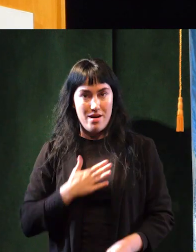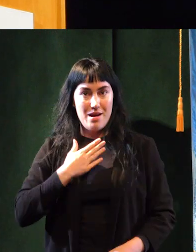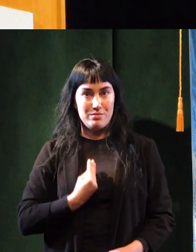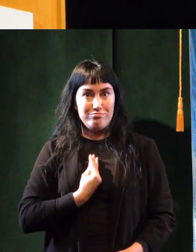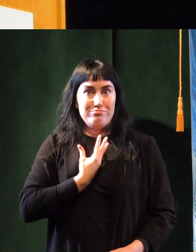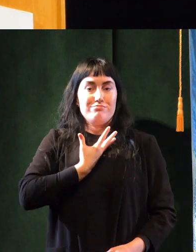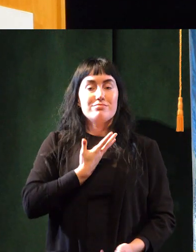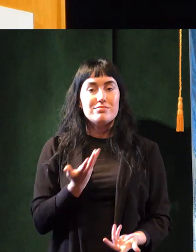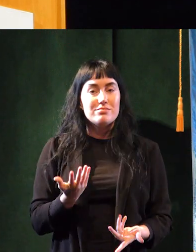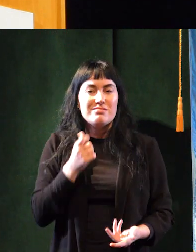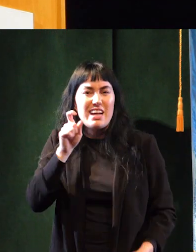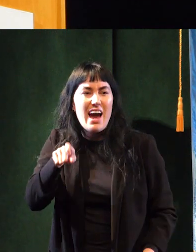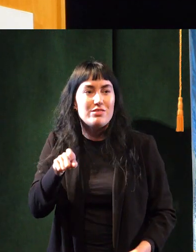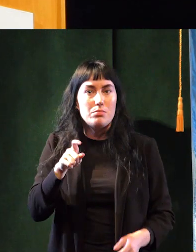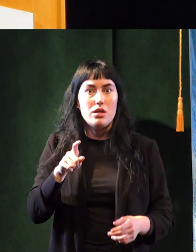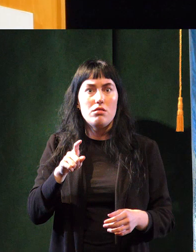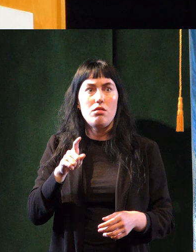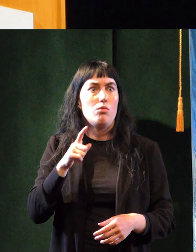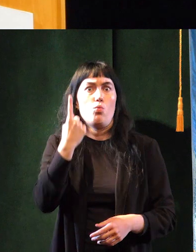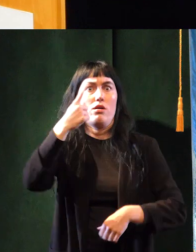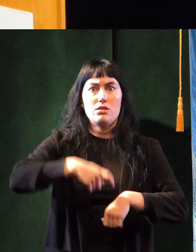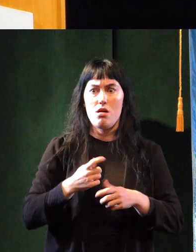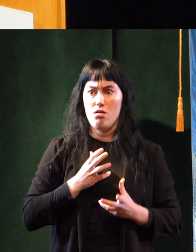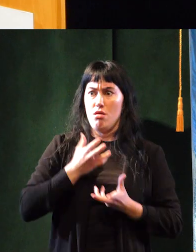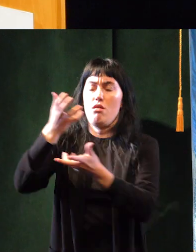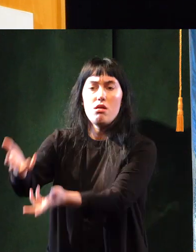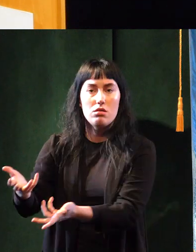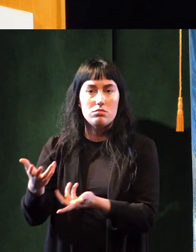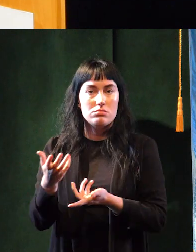will be it doesn't have to be all at once and it doesn't have to be a